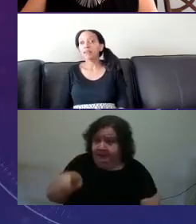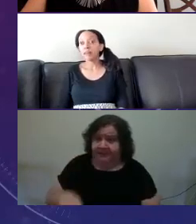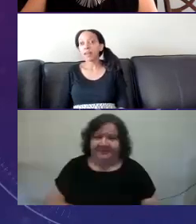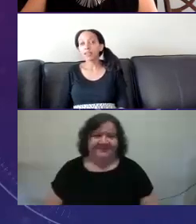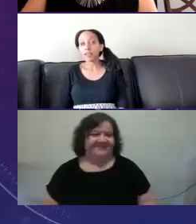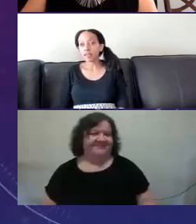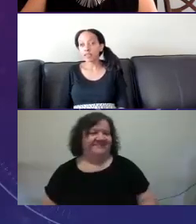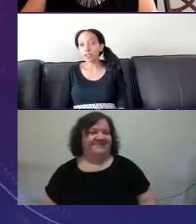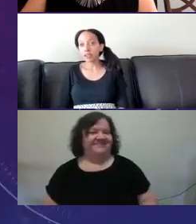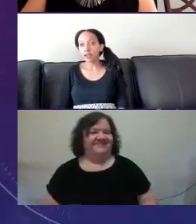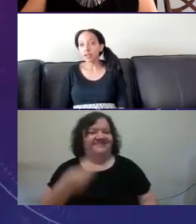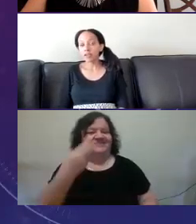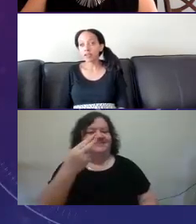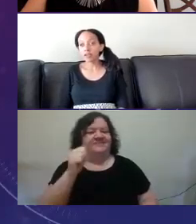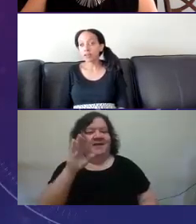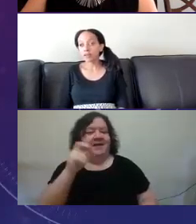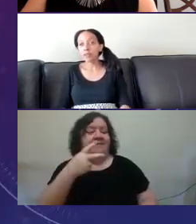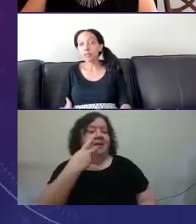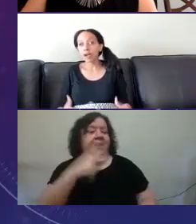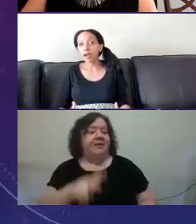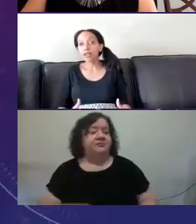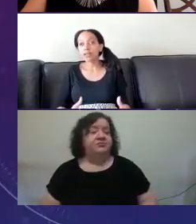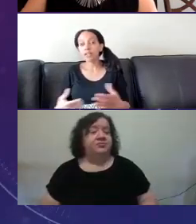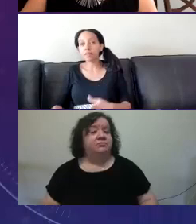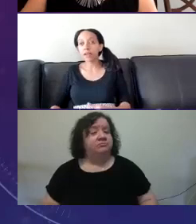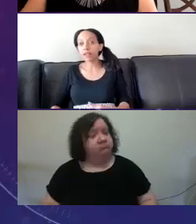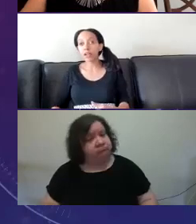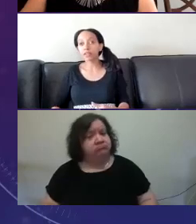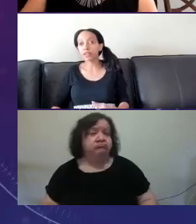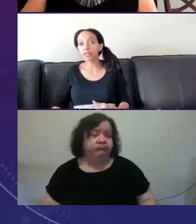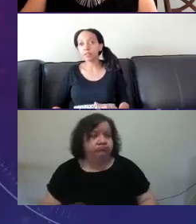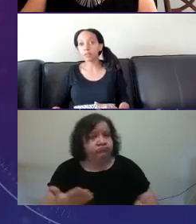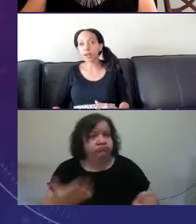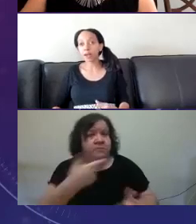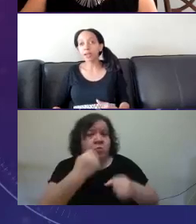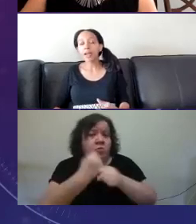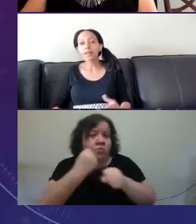makes it easier to for the blind or deafblind child to learn Braille if they